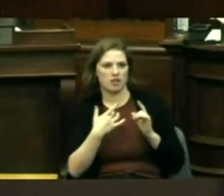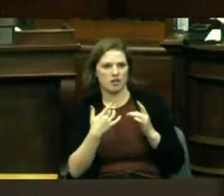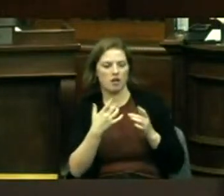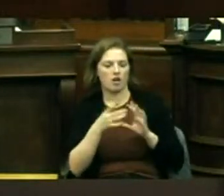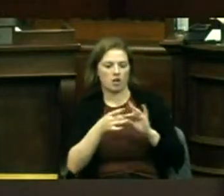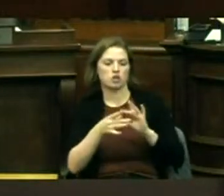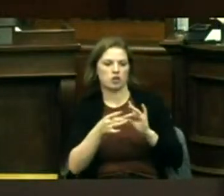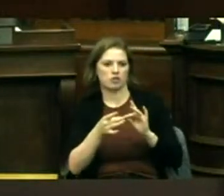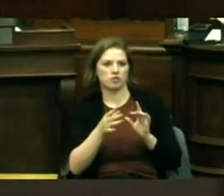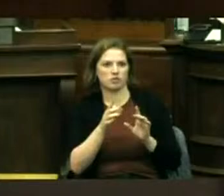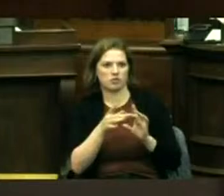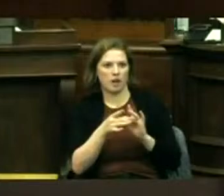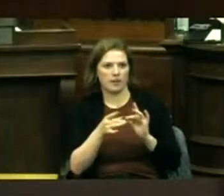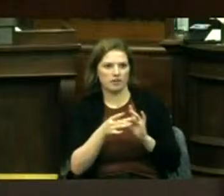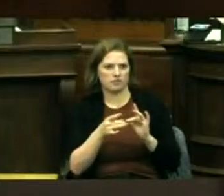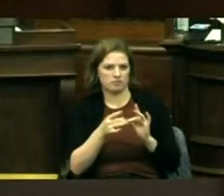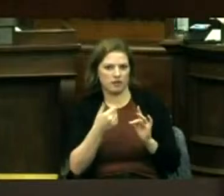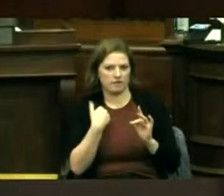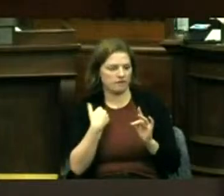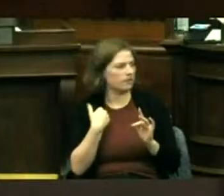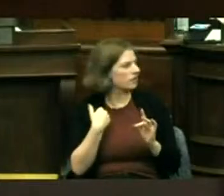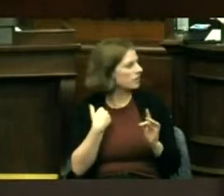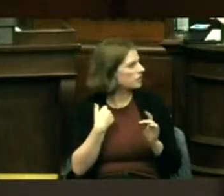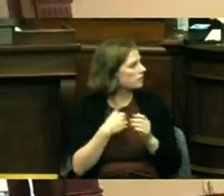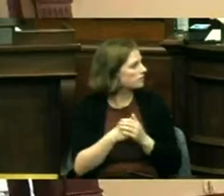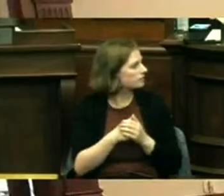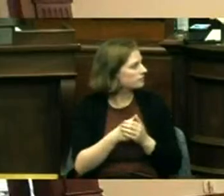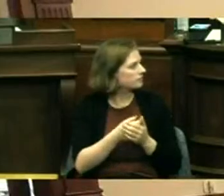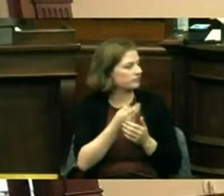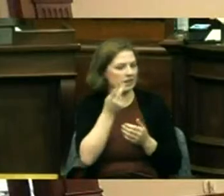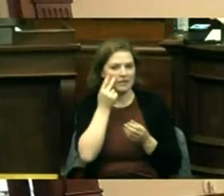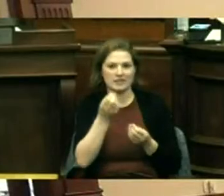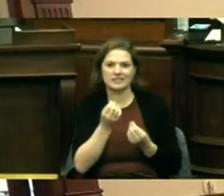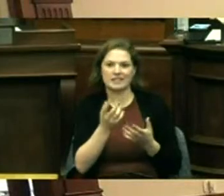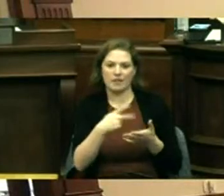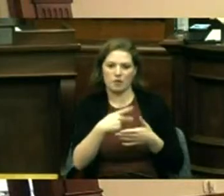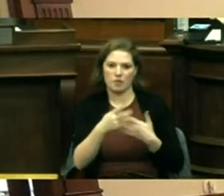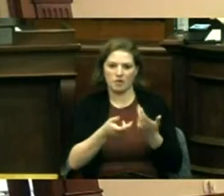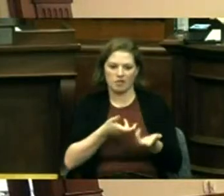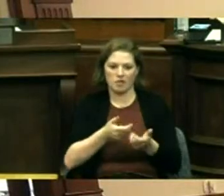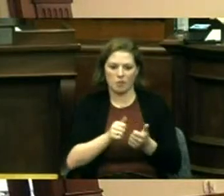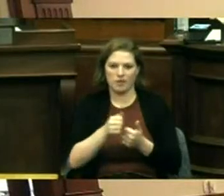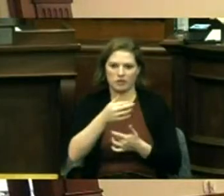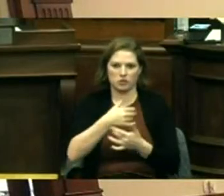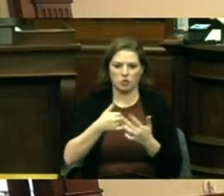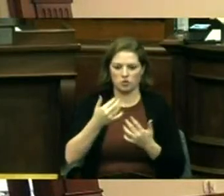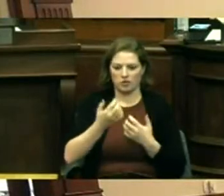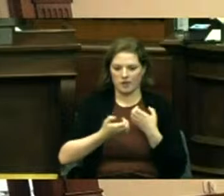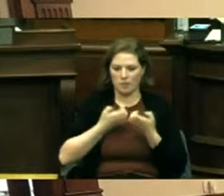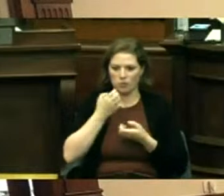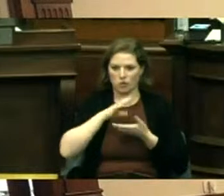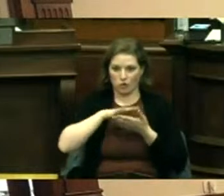Excellence Program. Any questions, comments, or concern? Comment. Council member Lupien I